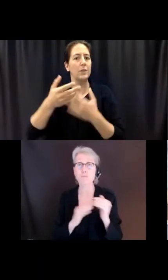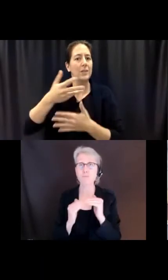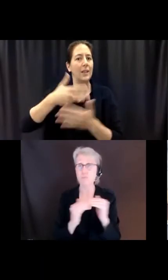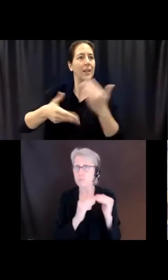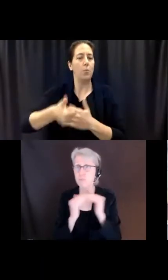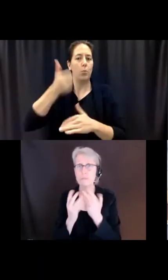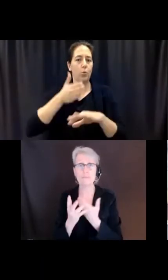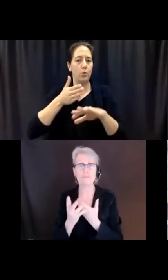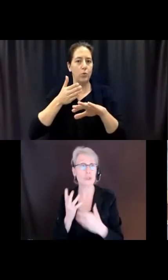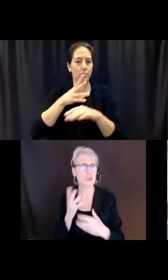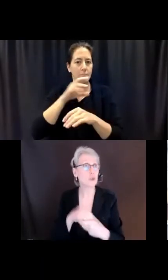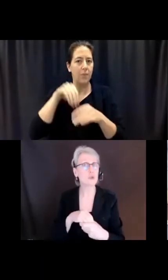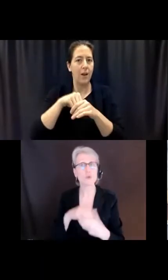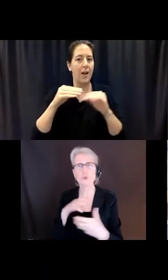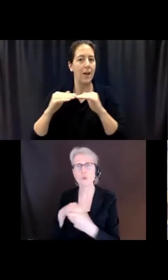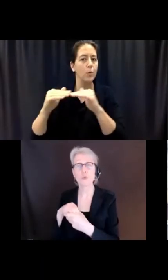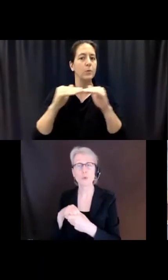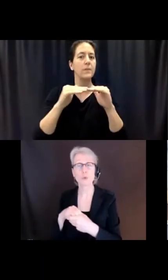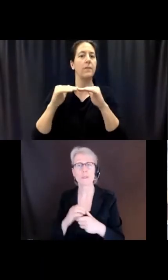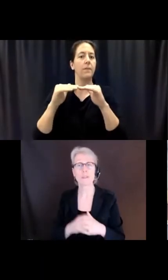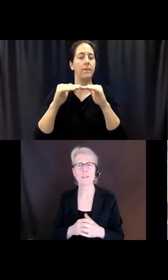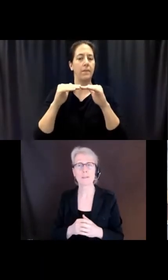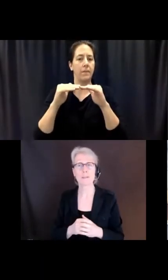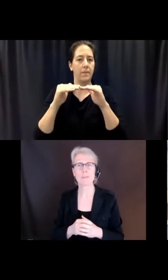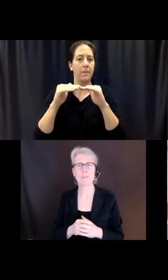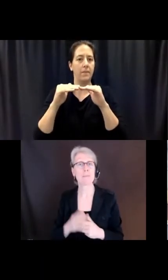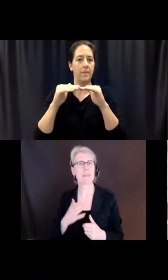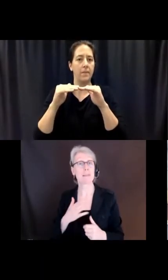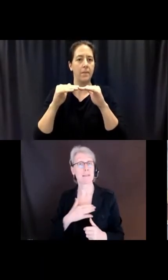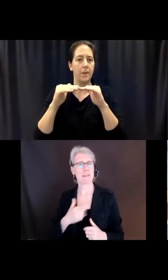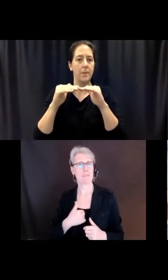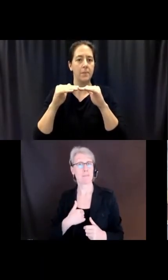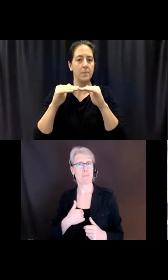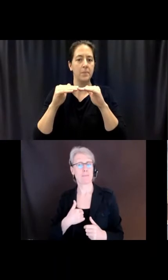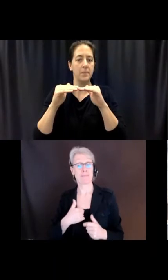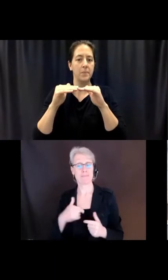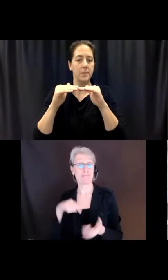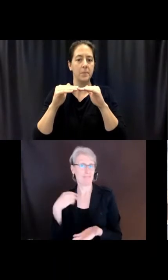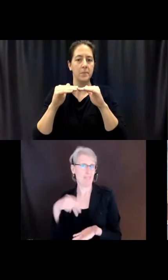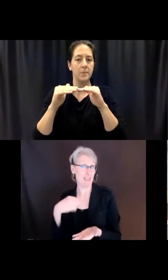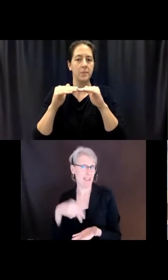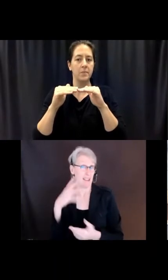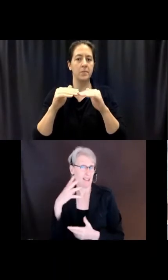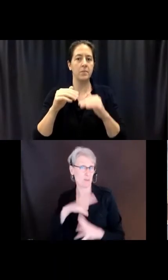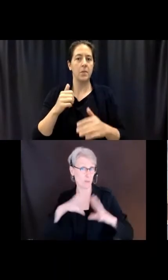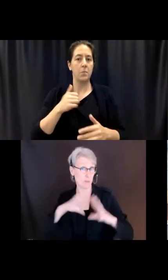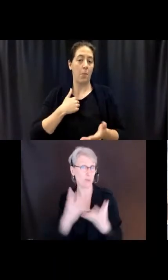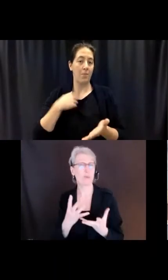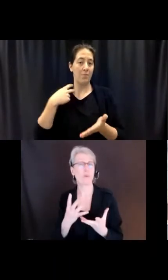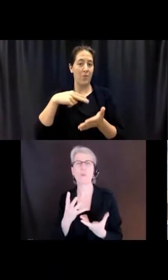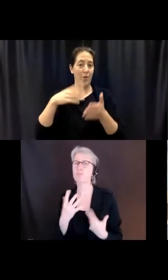AS A B BOY IN MY DANCE WORLD, I HAVE ALWAYS BEEN IN AN INCLUSIVE WORLD. I HAVE ALWAYS